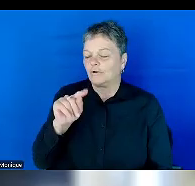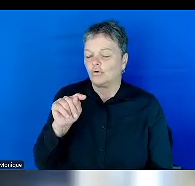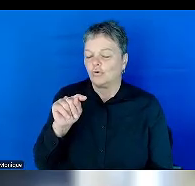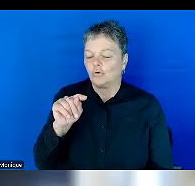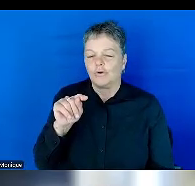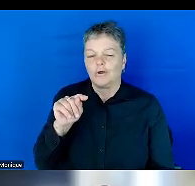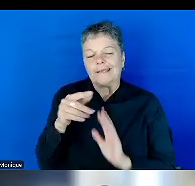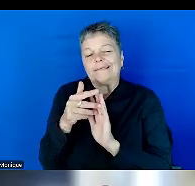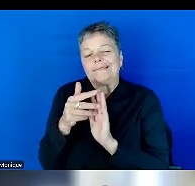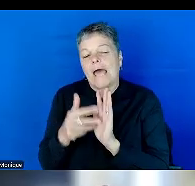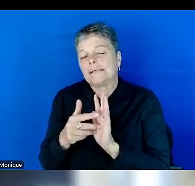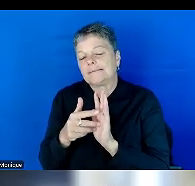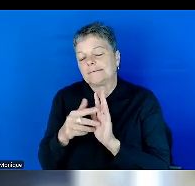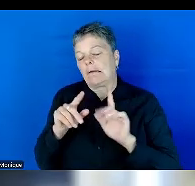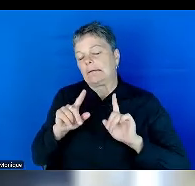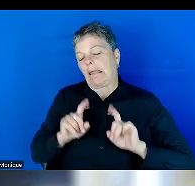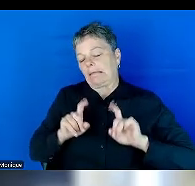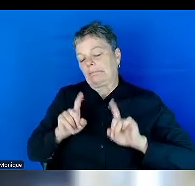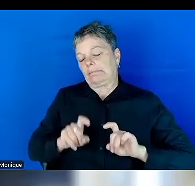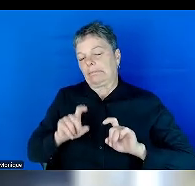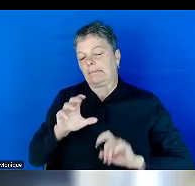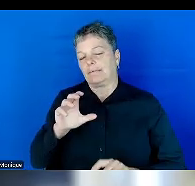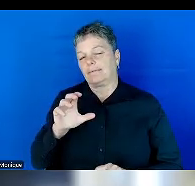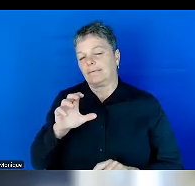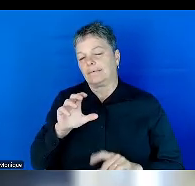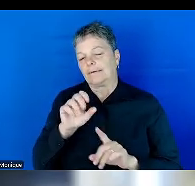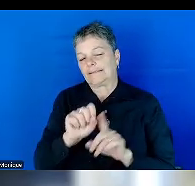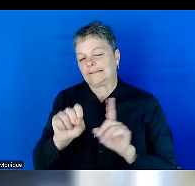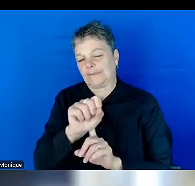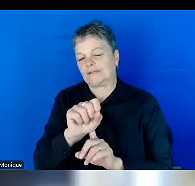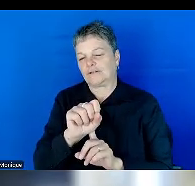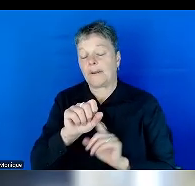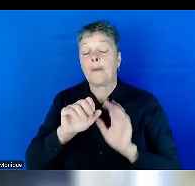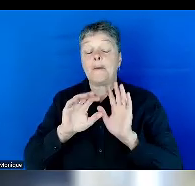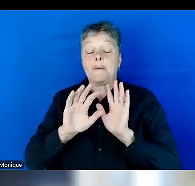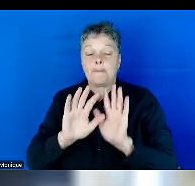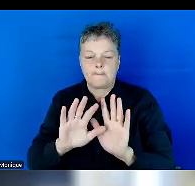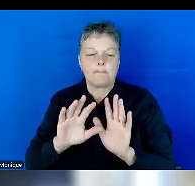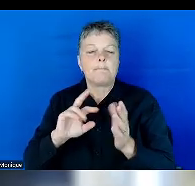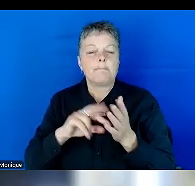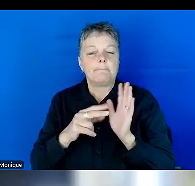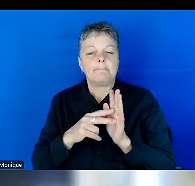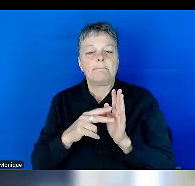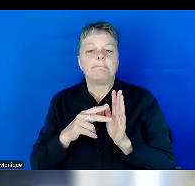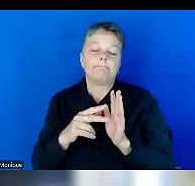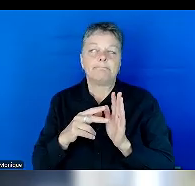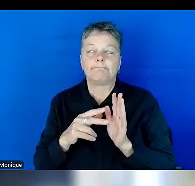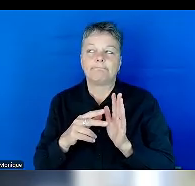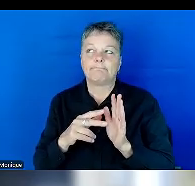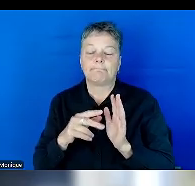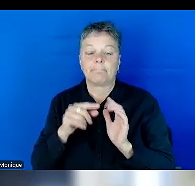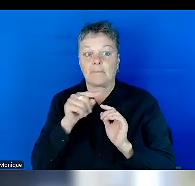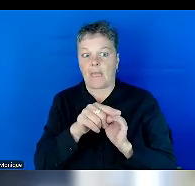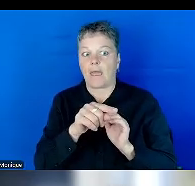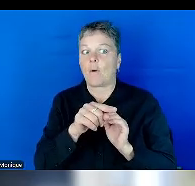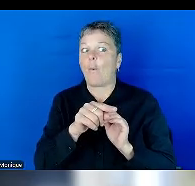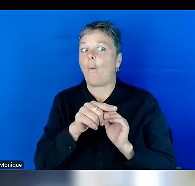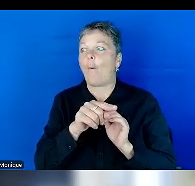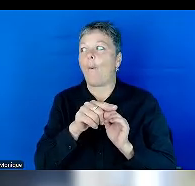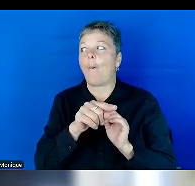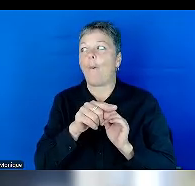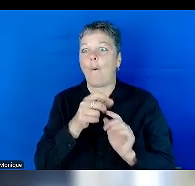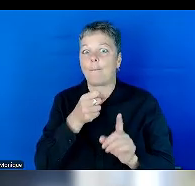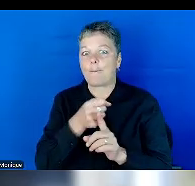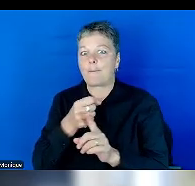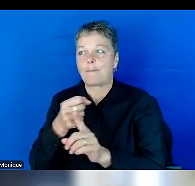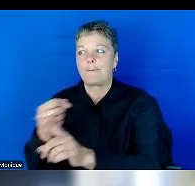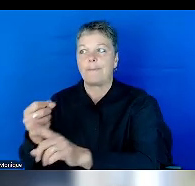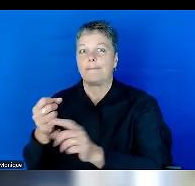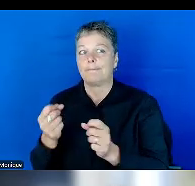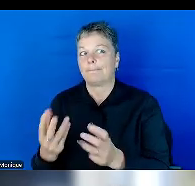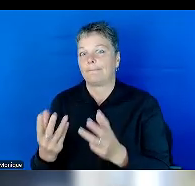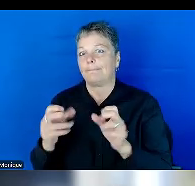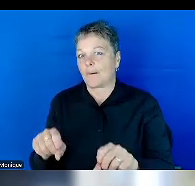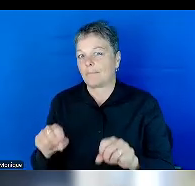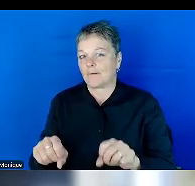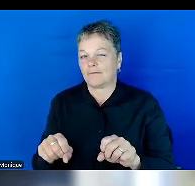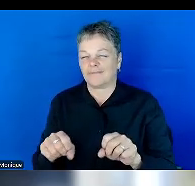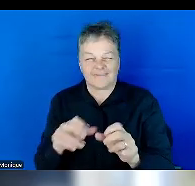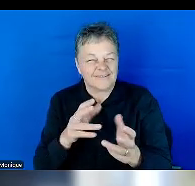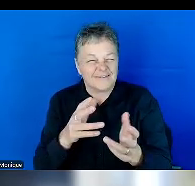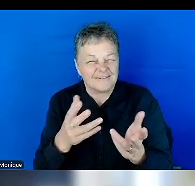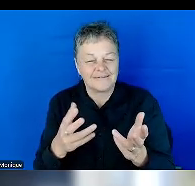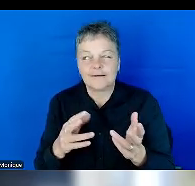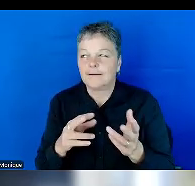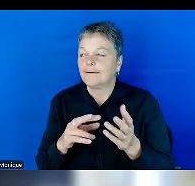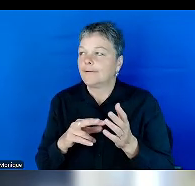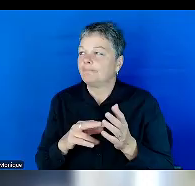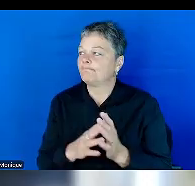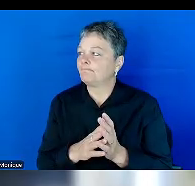case. What this means is that the case is um the case or the legal issue is not just a problem for